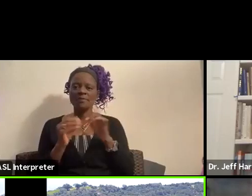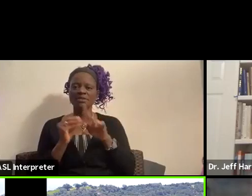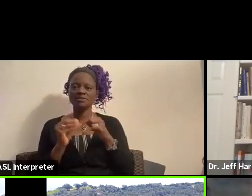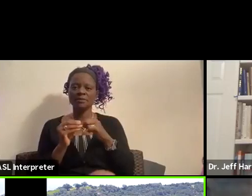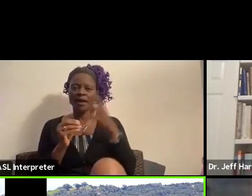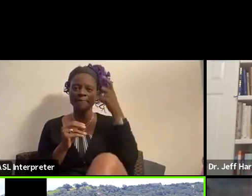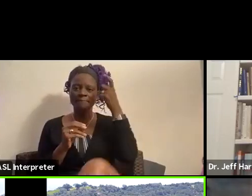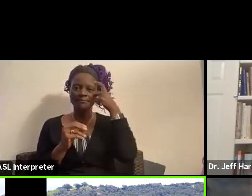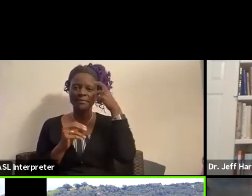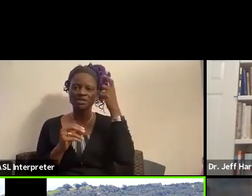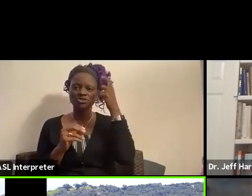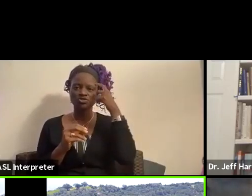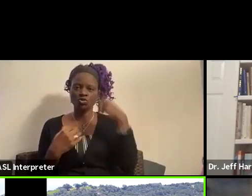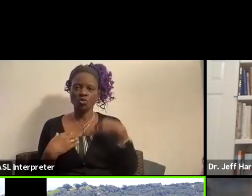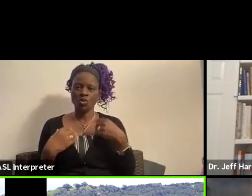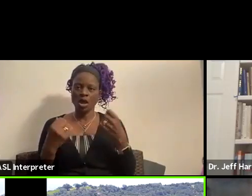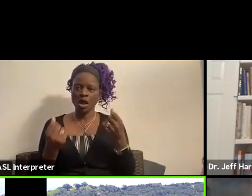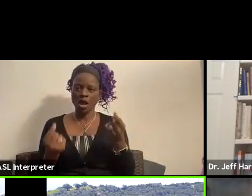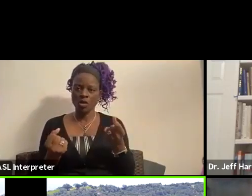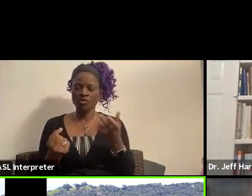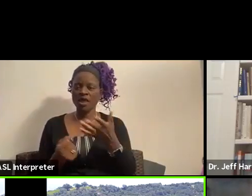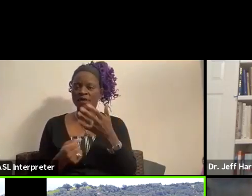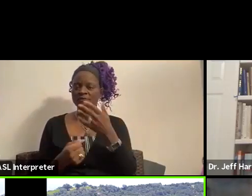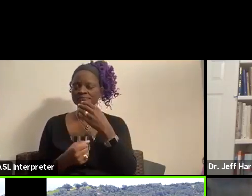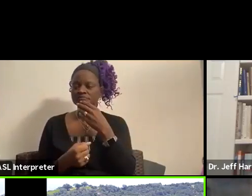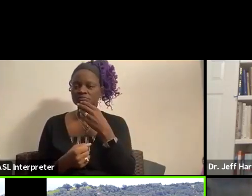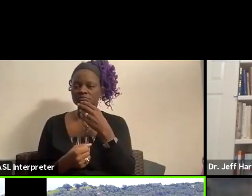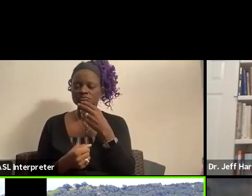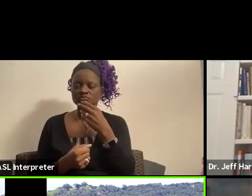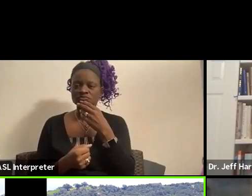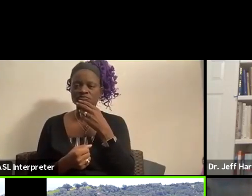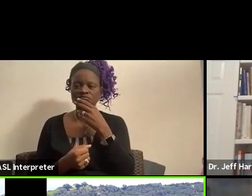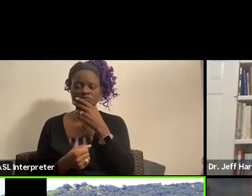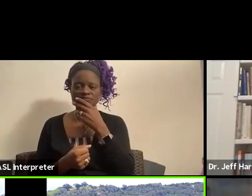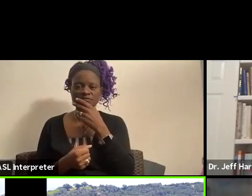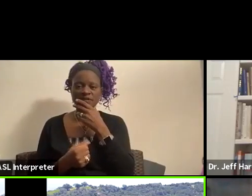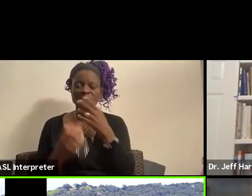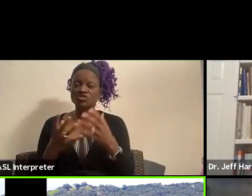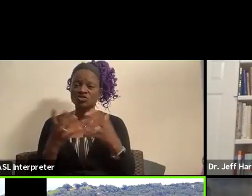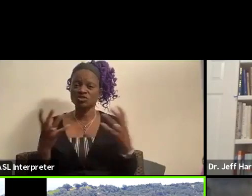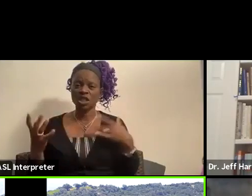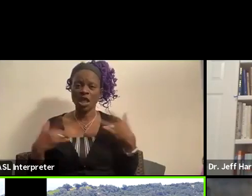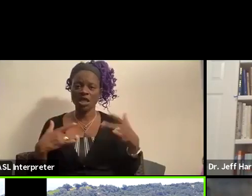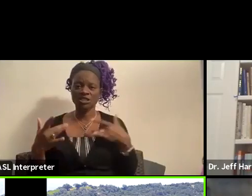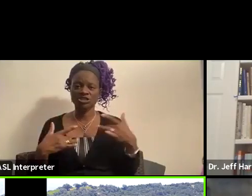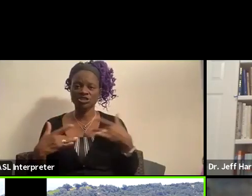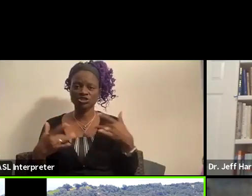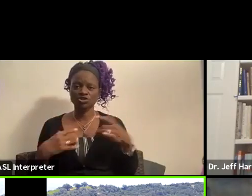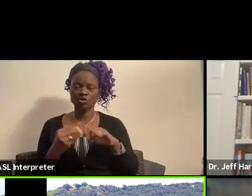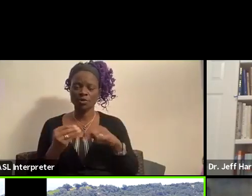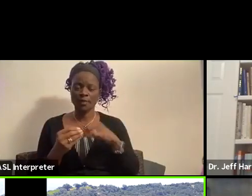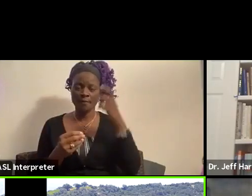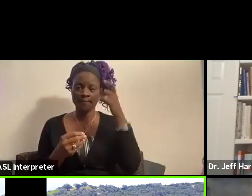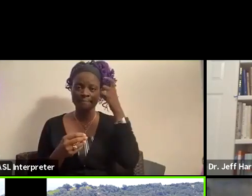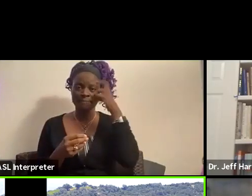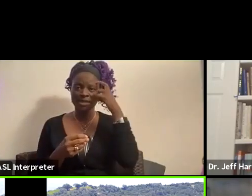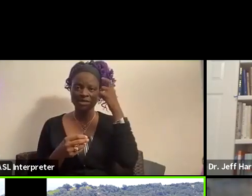Harrington, we appreciate you bringing that up. Obviously, there there's a lot of concern out there about the mental health